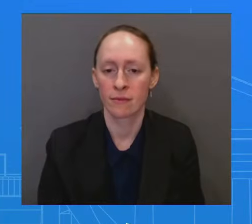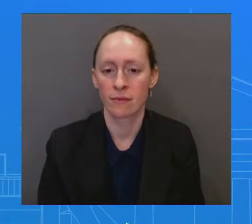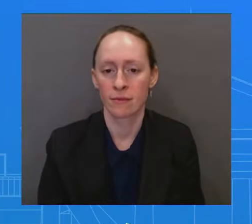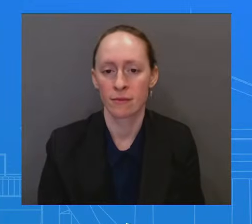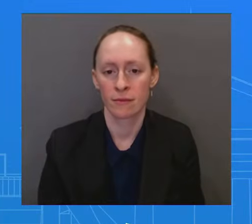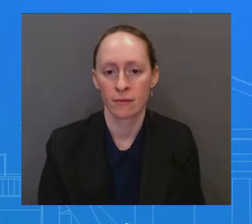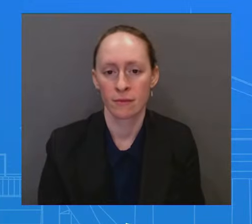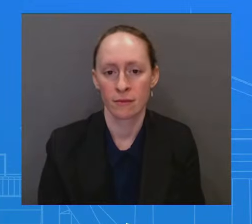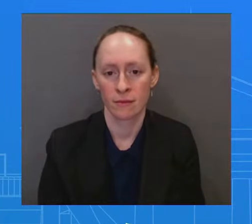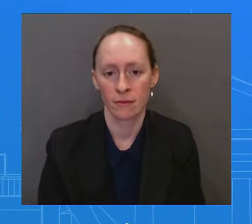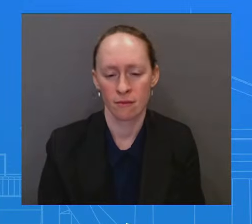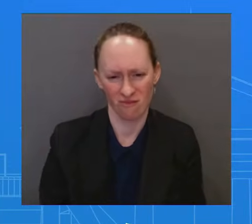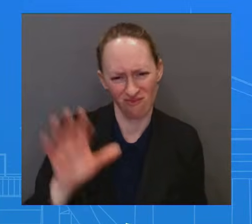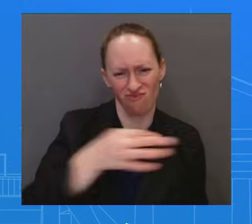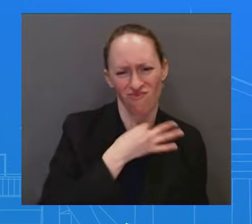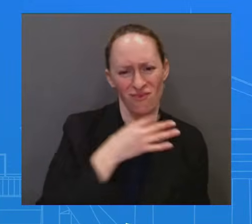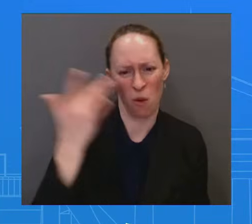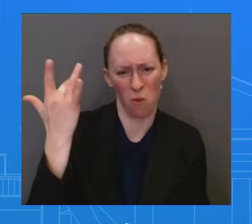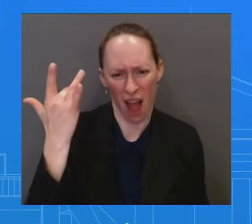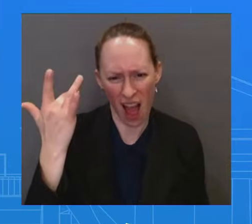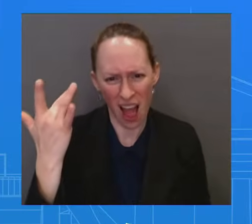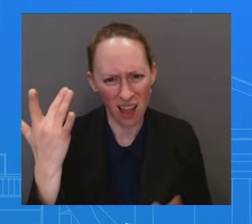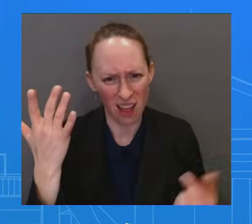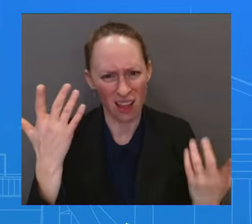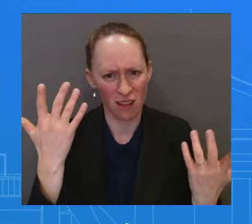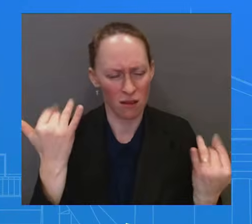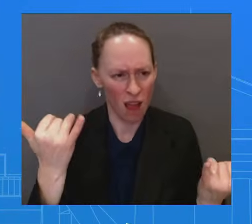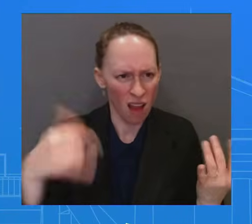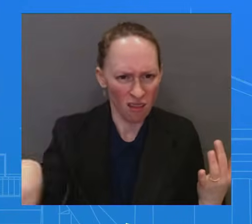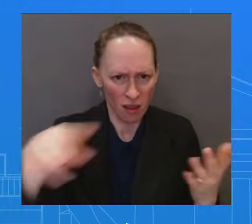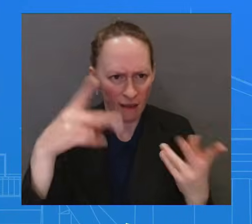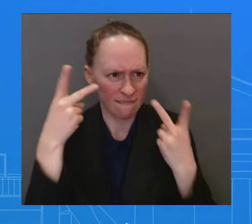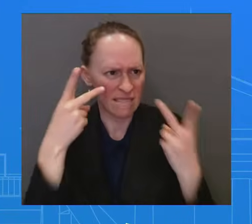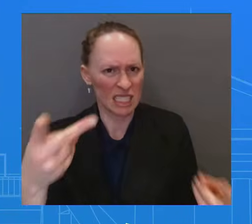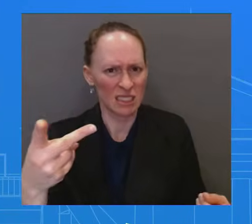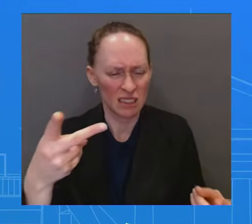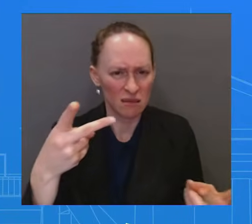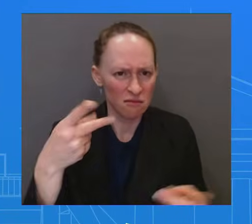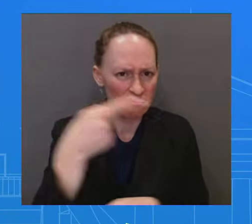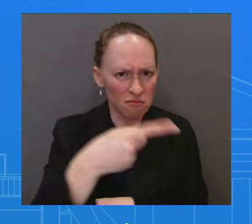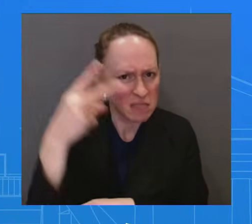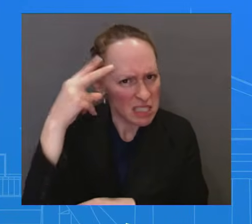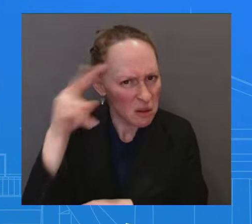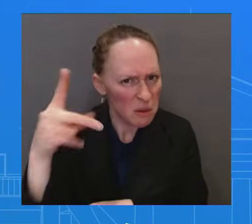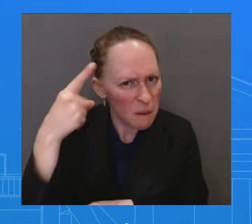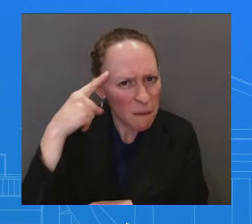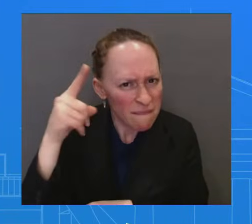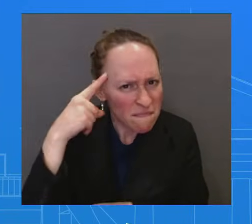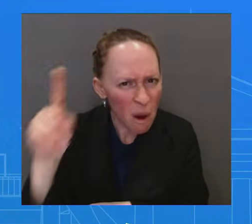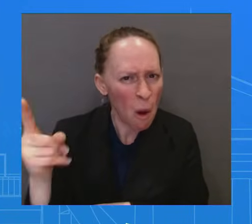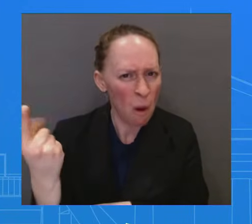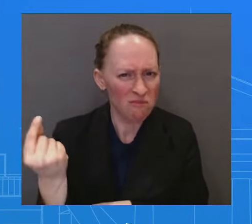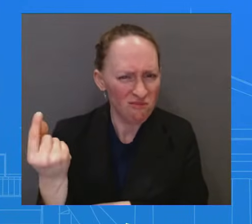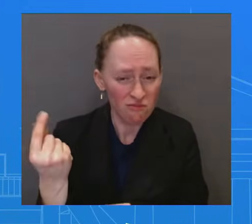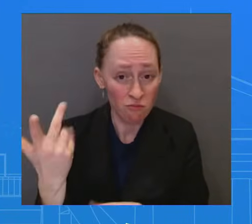on Capitol Hill about border security? Mr. Kirby: Their visit will really be about getting at the migratory flows